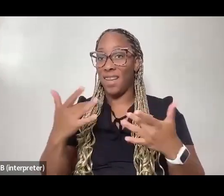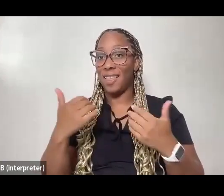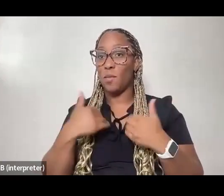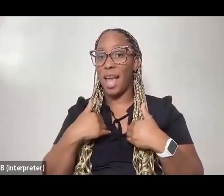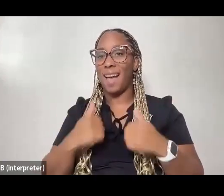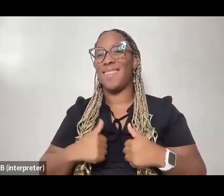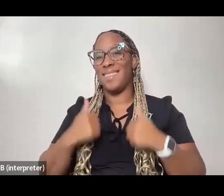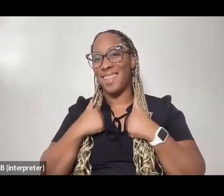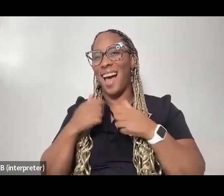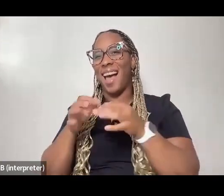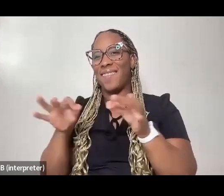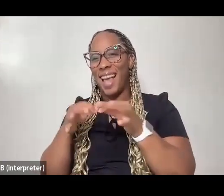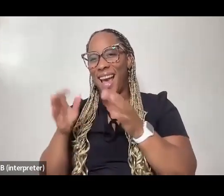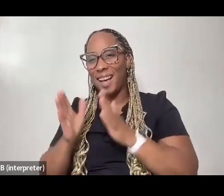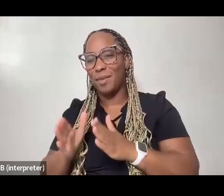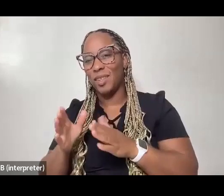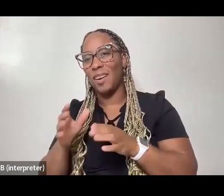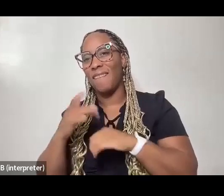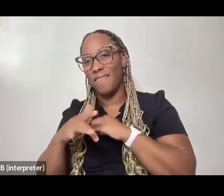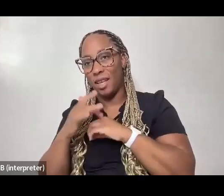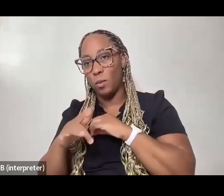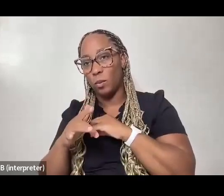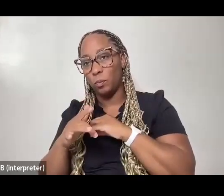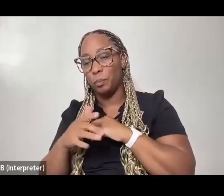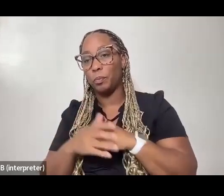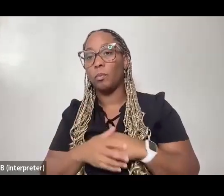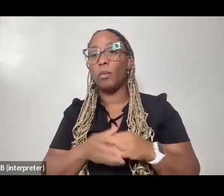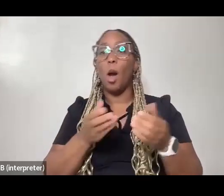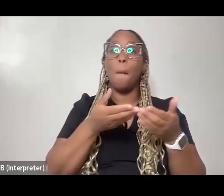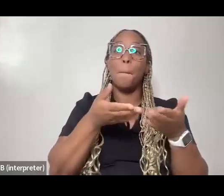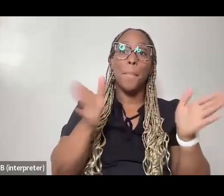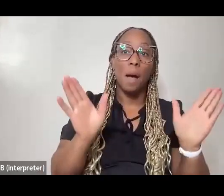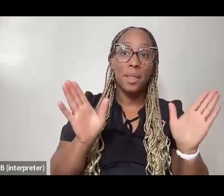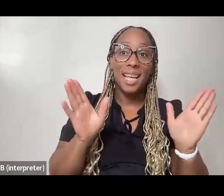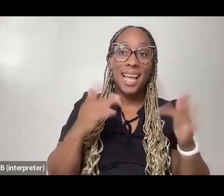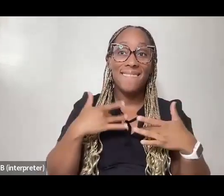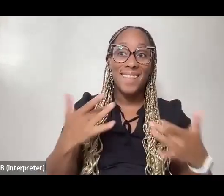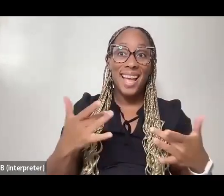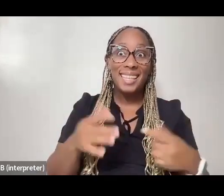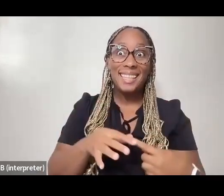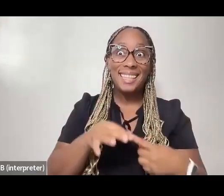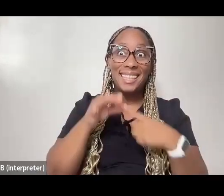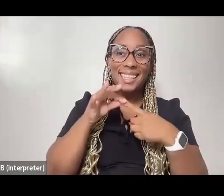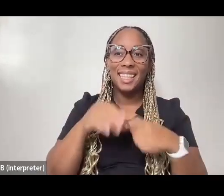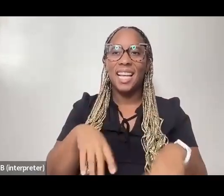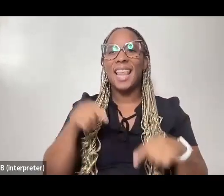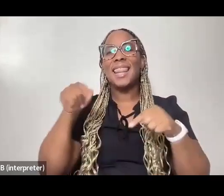live human captioners available. Public events especially. This is technically a public event.